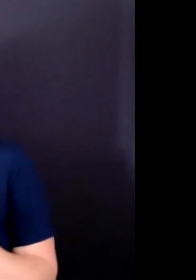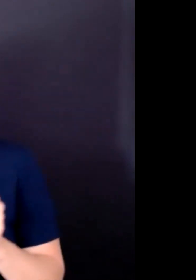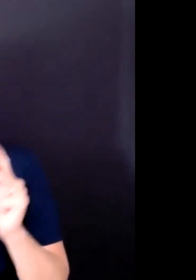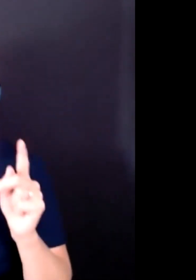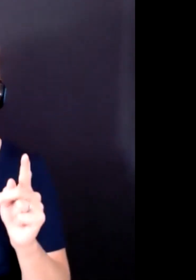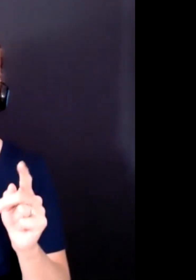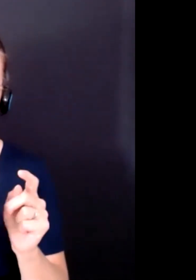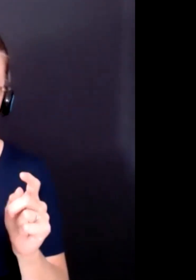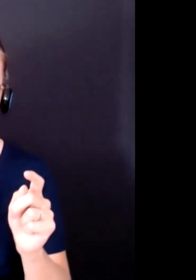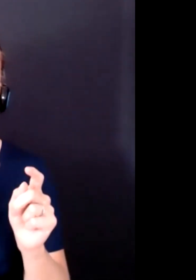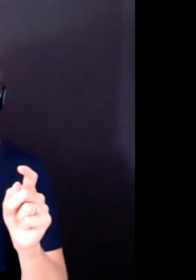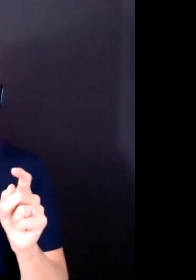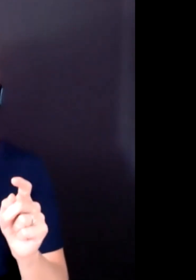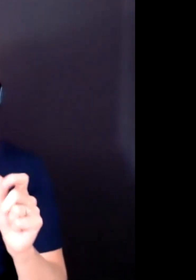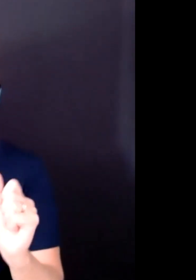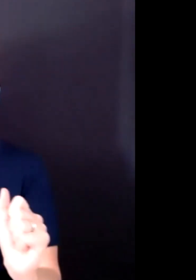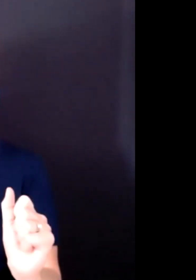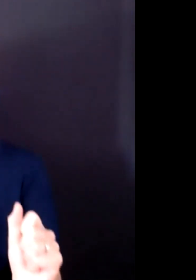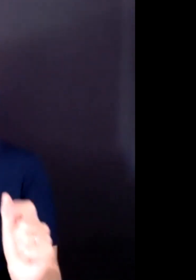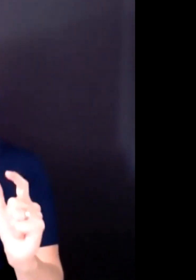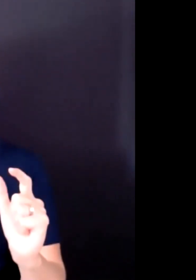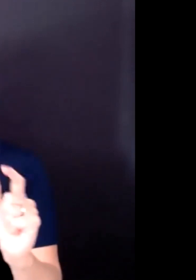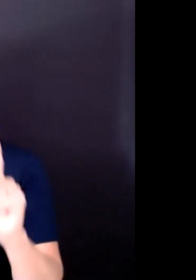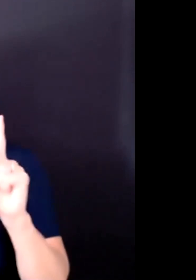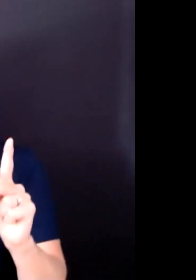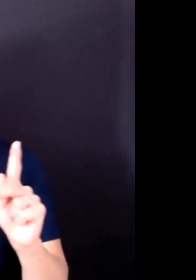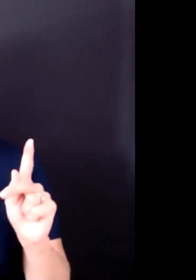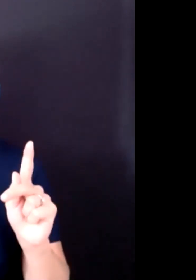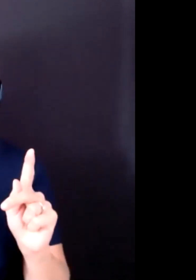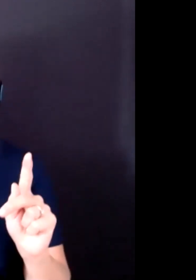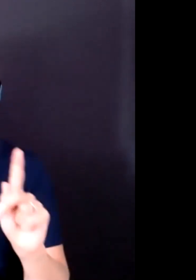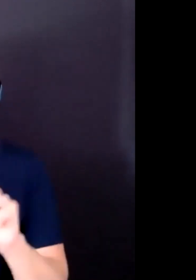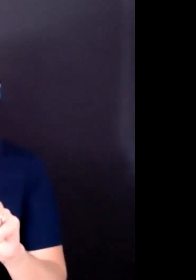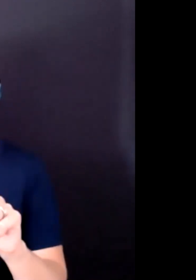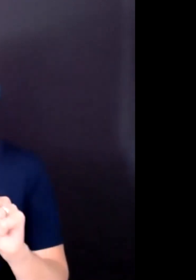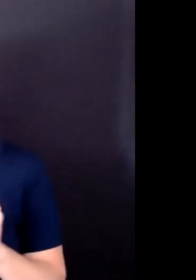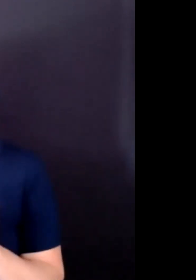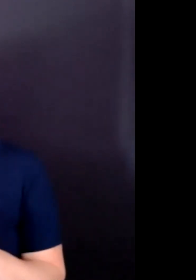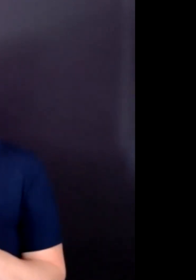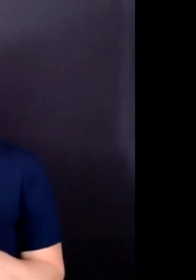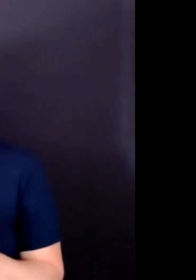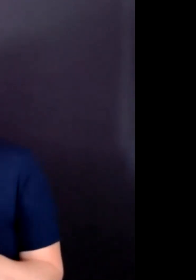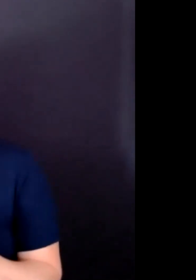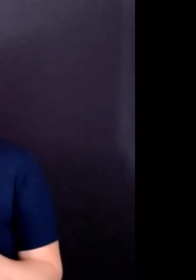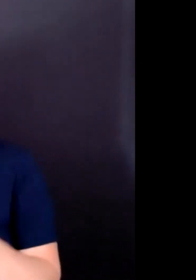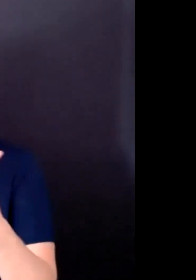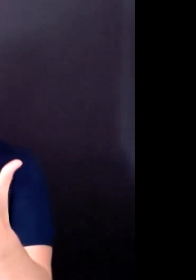as being a person with a disability, the idea of reasonable accommodation, the idea of disclosure comes up when you're thinking of